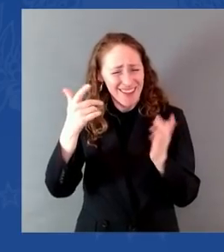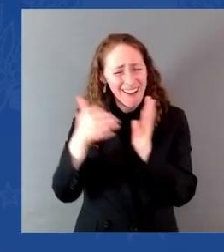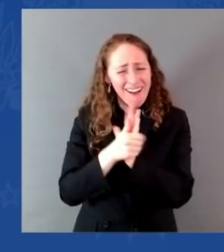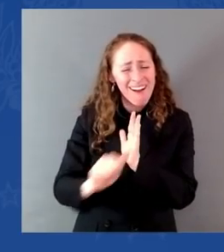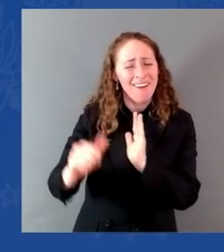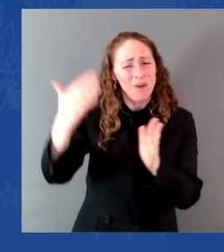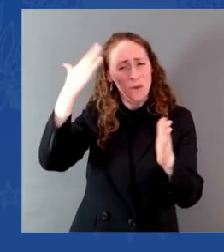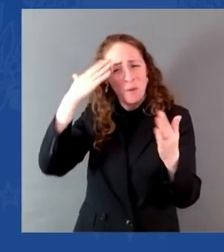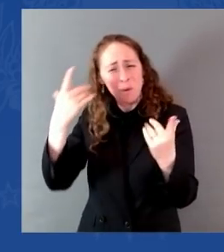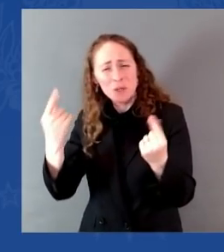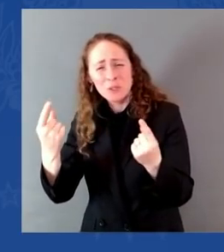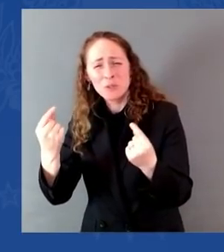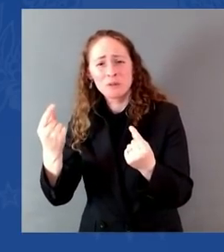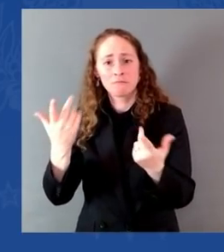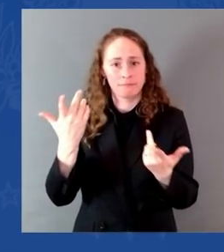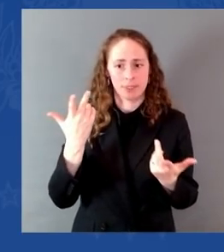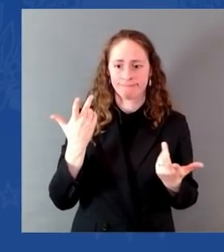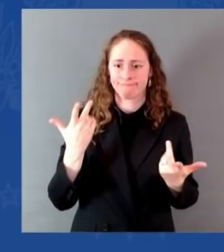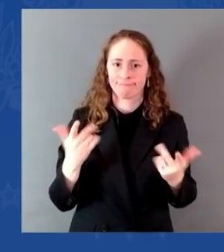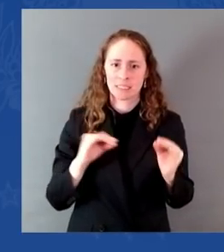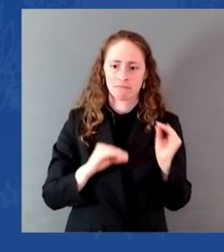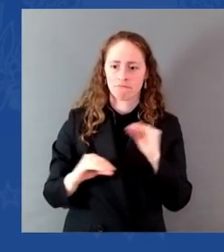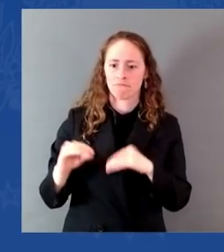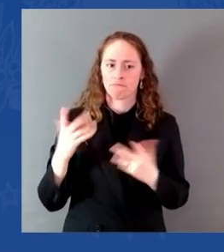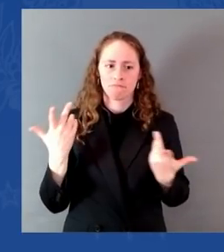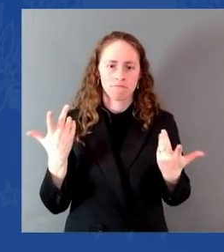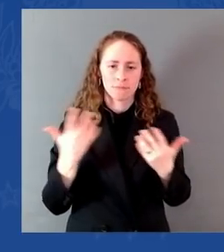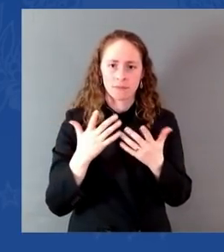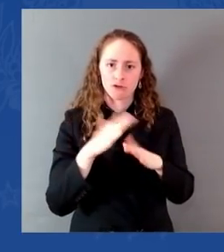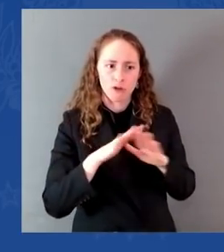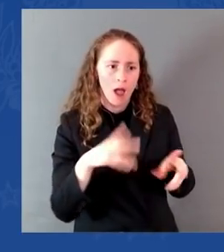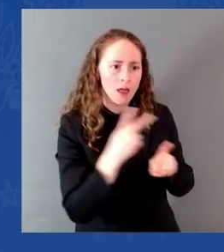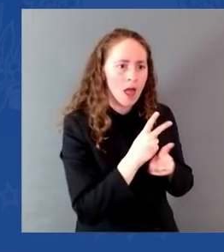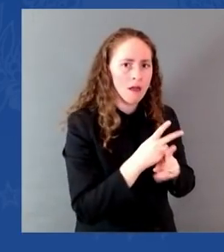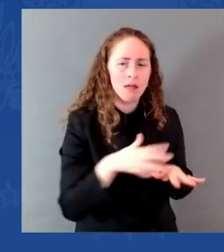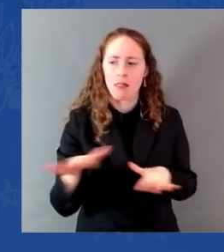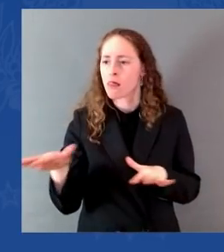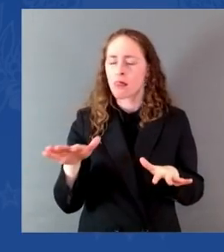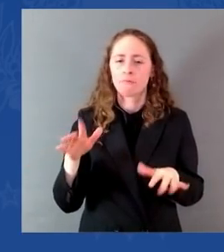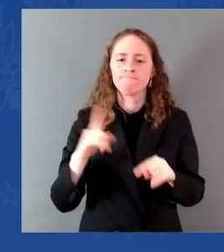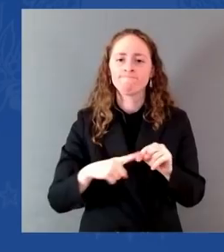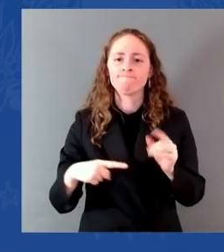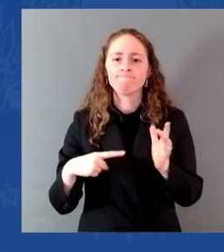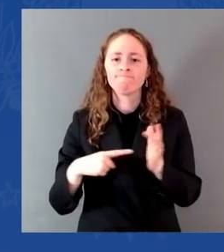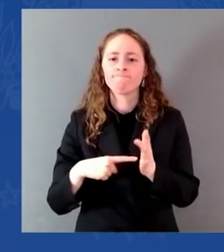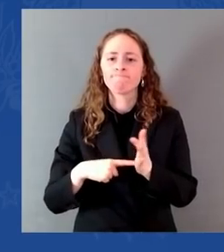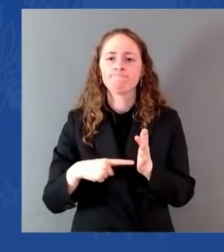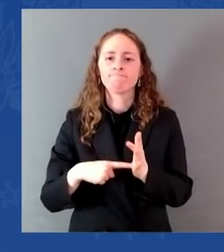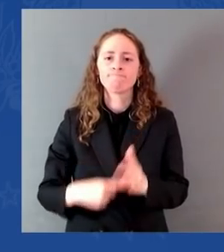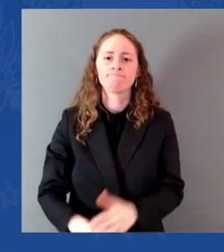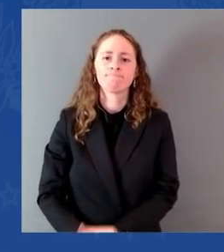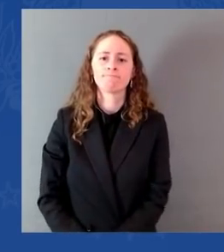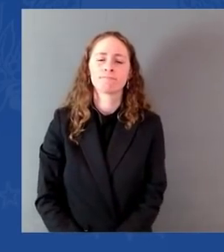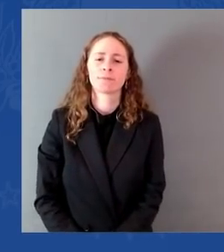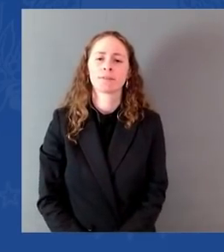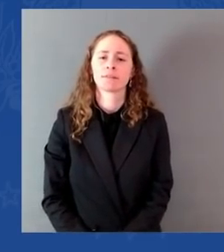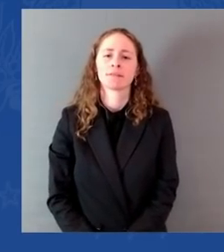Look, folks, you know, it's not the same, but I started -- about commuting -- one of the reasons I started commuting was,